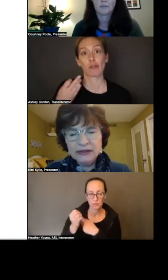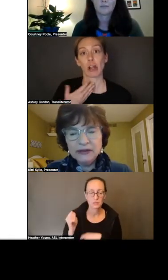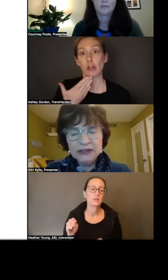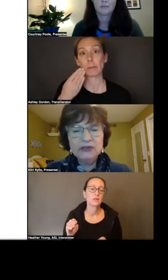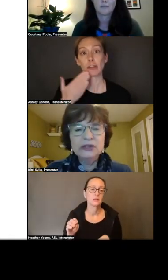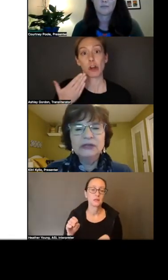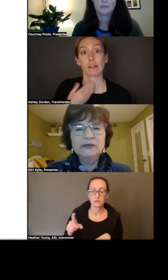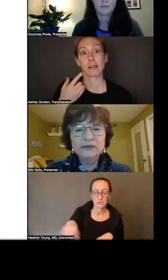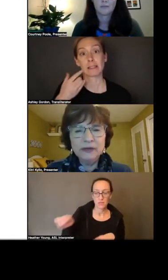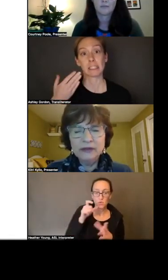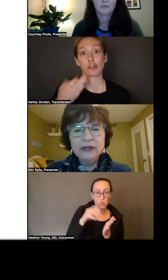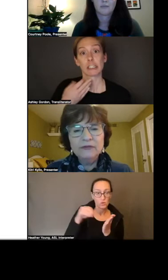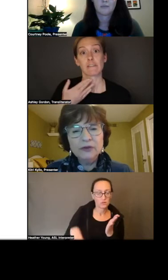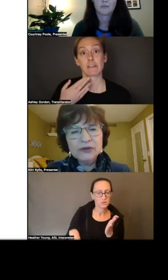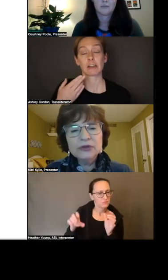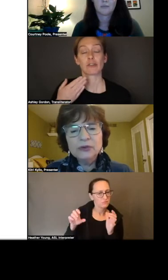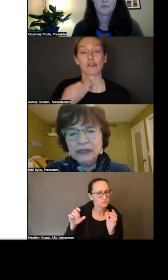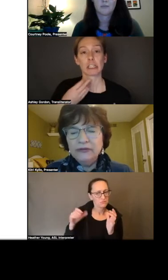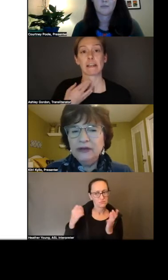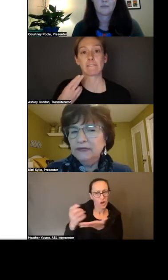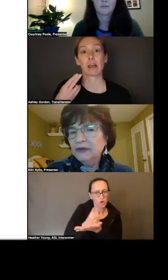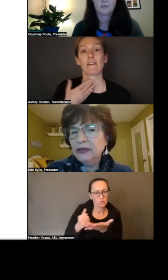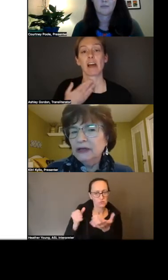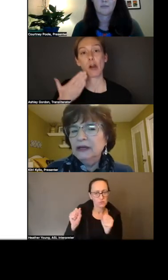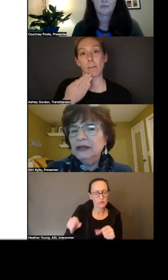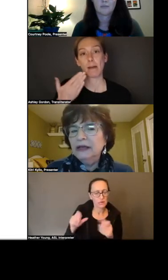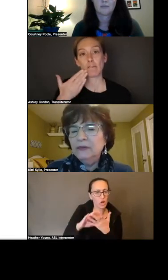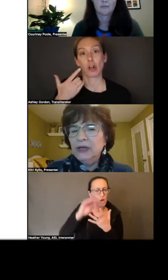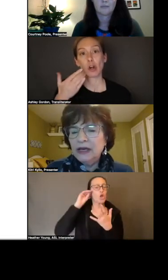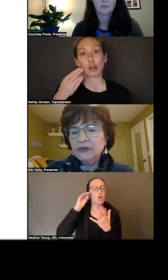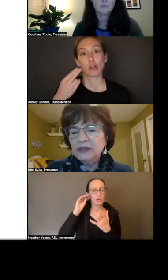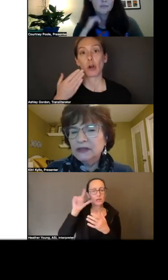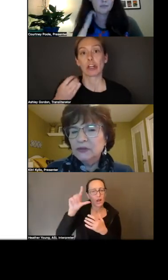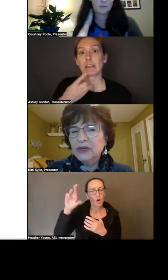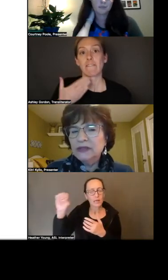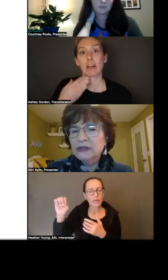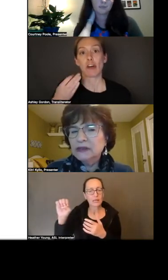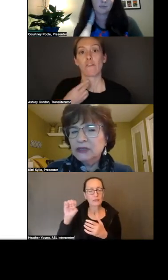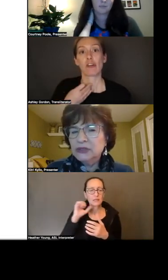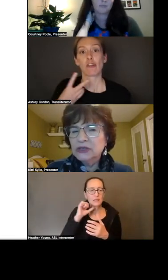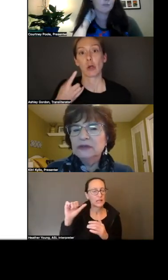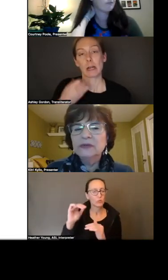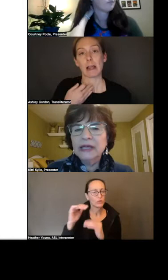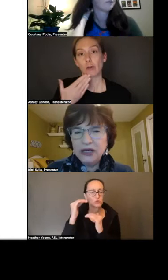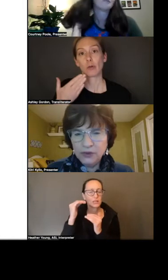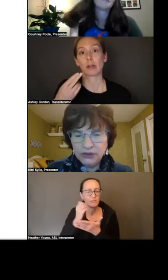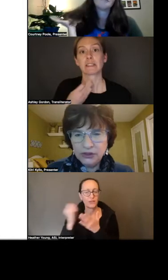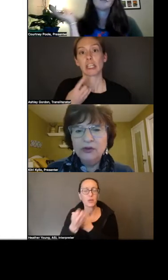in the least restrictive environment. For learners who are deaf and hard of hearing, we have to consider, what is the least restrictive language